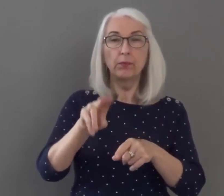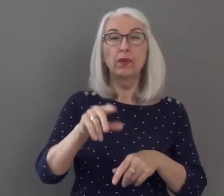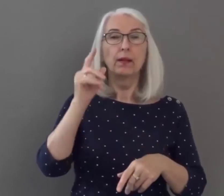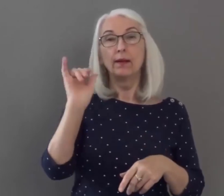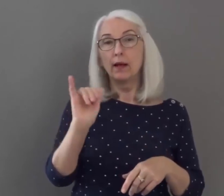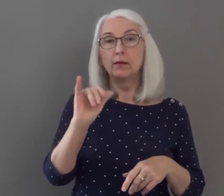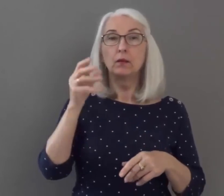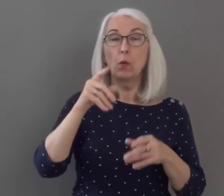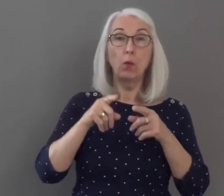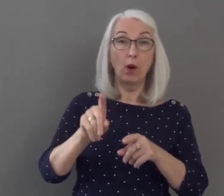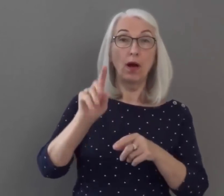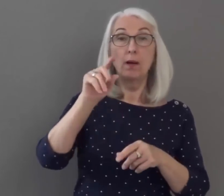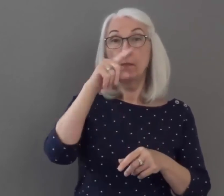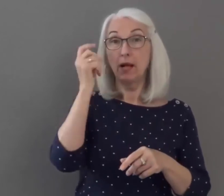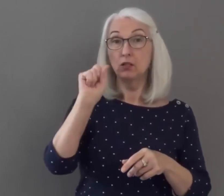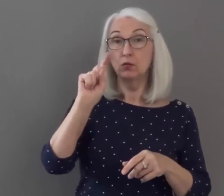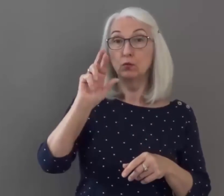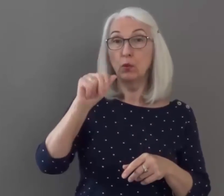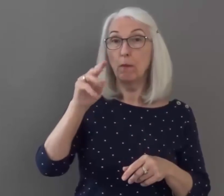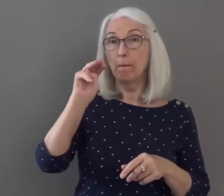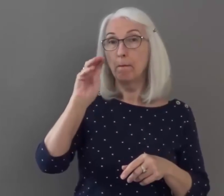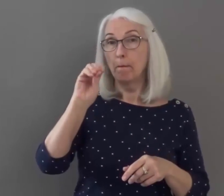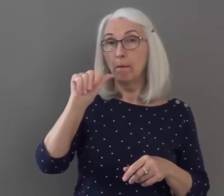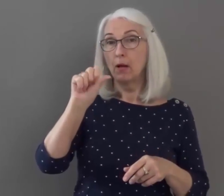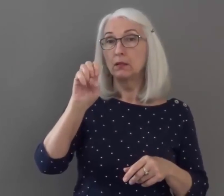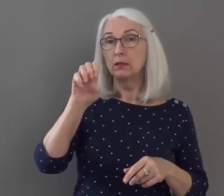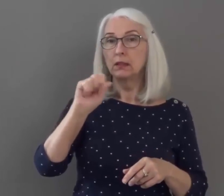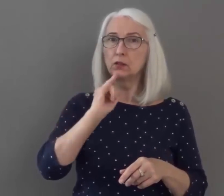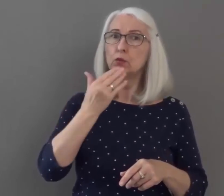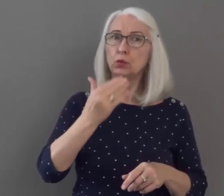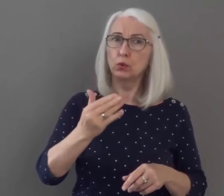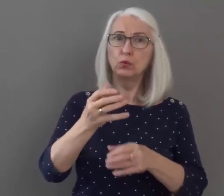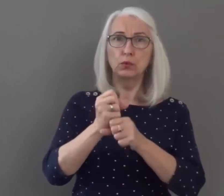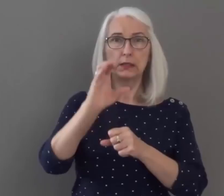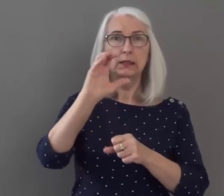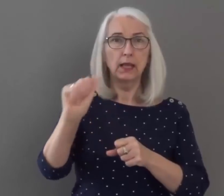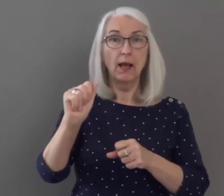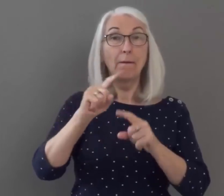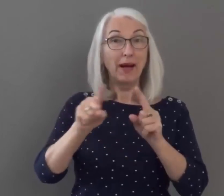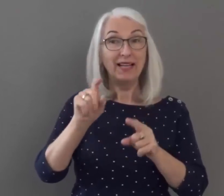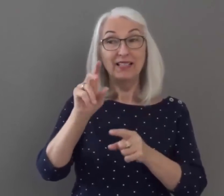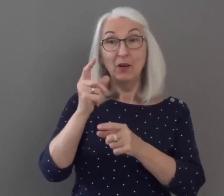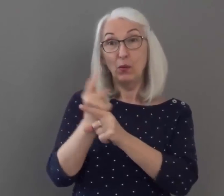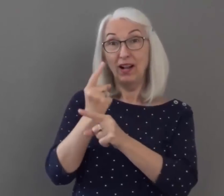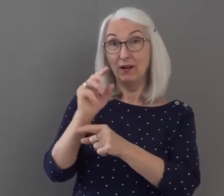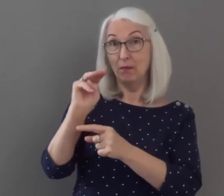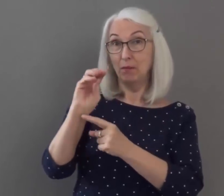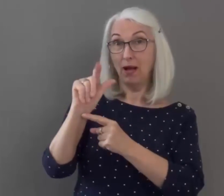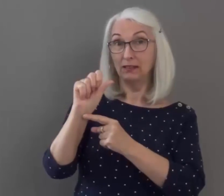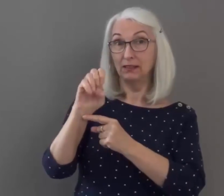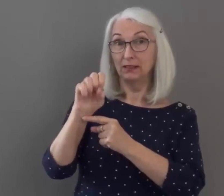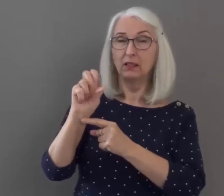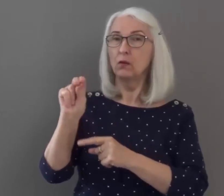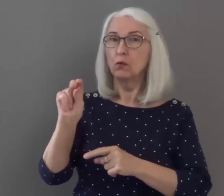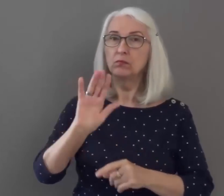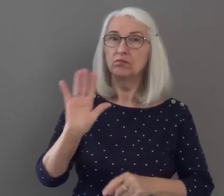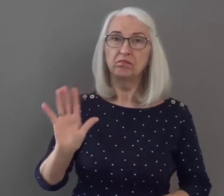Likewise, while blackstrap molasses is a good source of calcium, regular molasses is not.